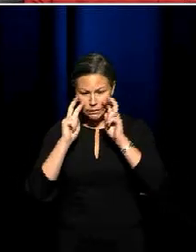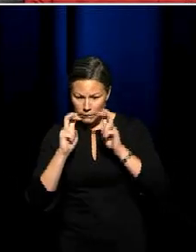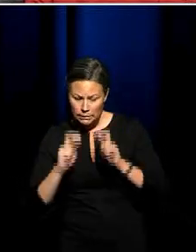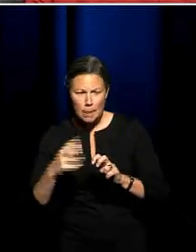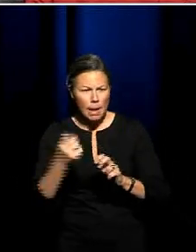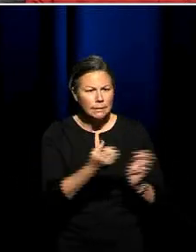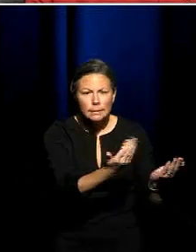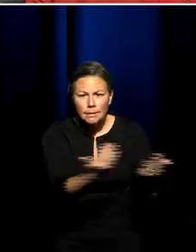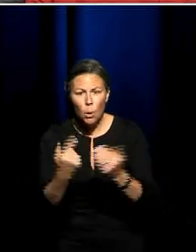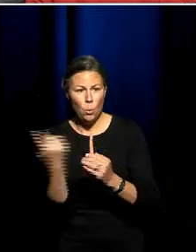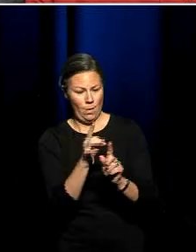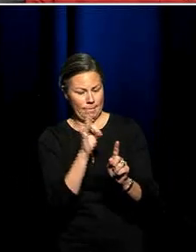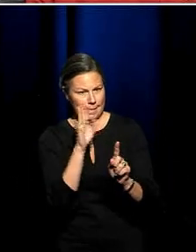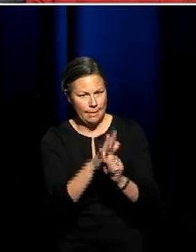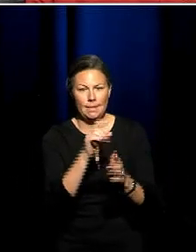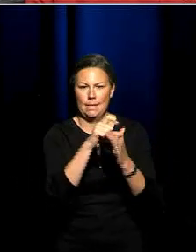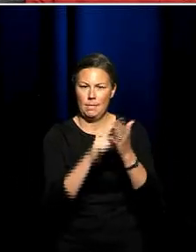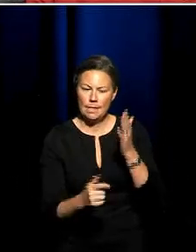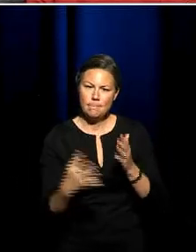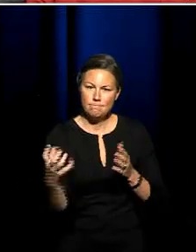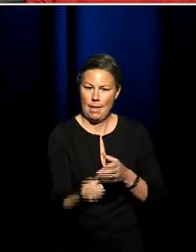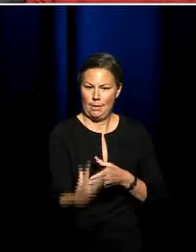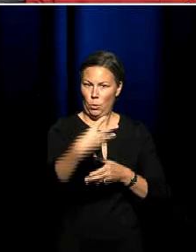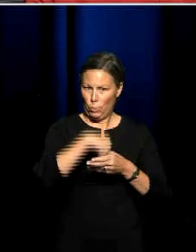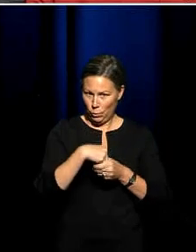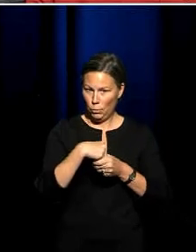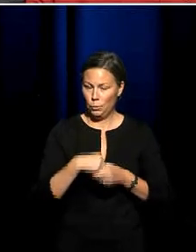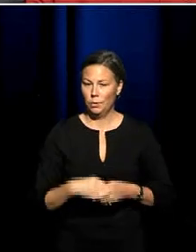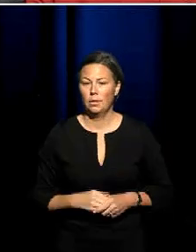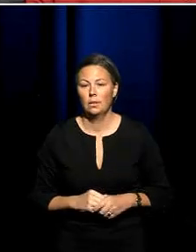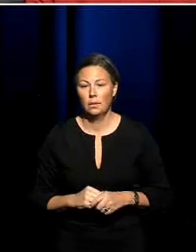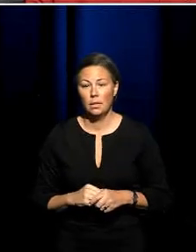Commissioner Galbally have exceptionally distinguished records of advocacy and